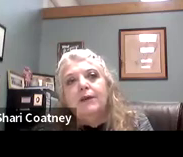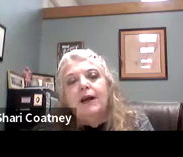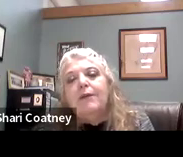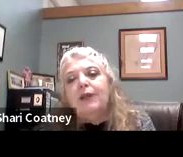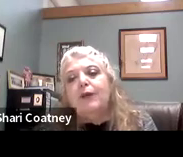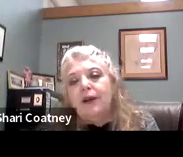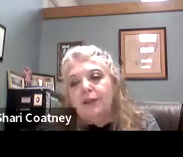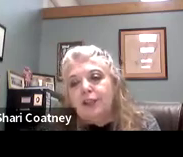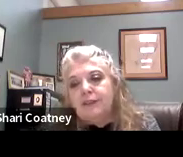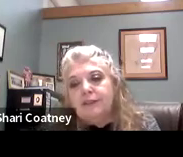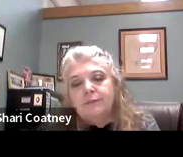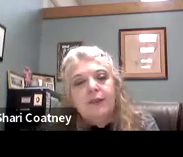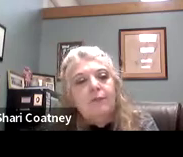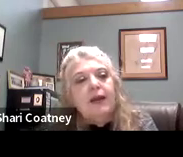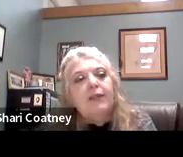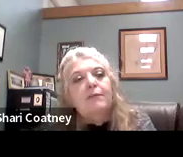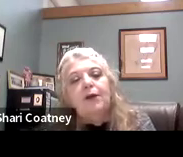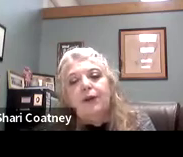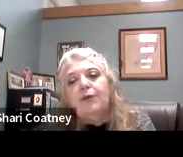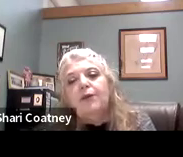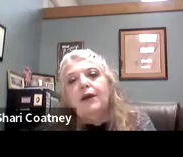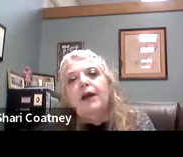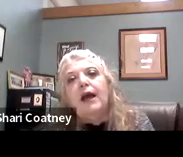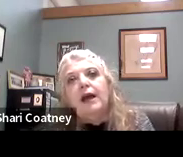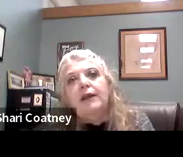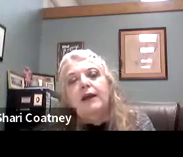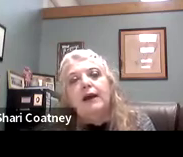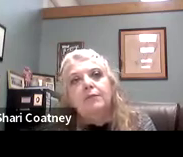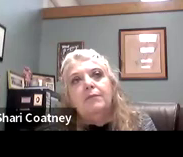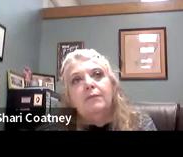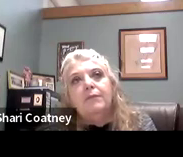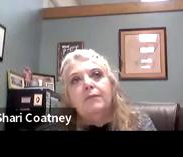Medicaid expansion is extreme will importance on personal levels as well system changes knowing many of our perpt care attendants go without insurance.